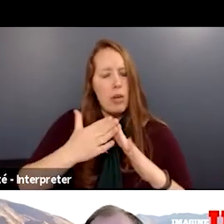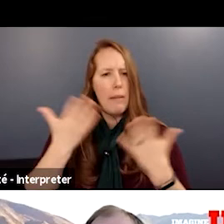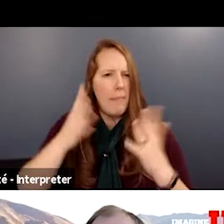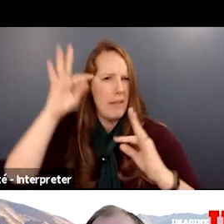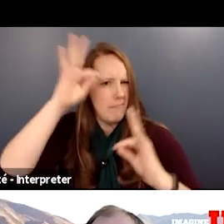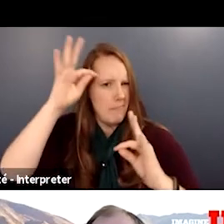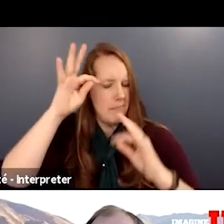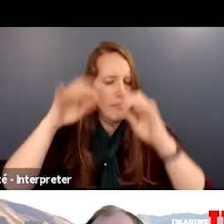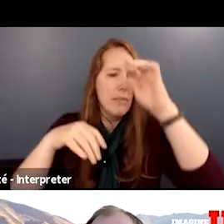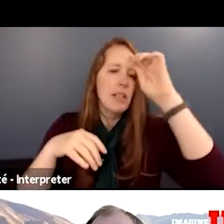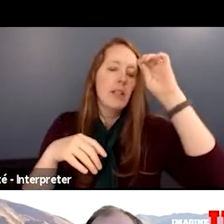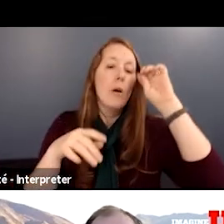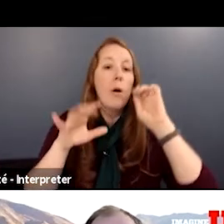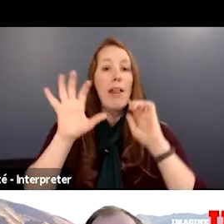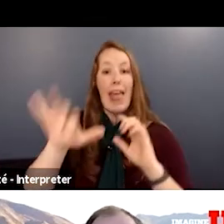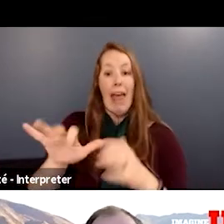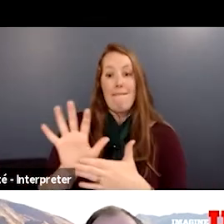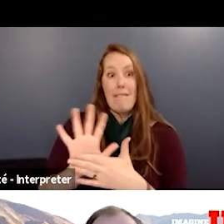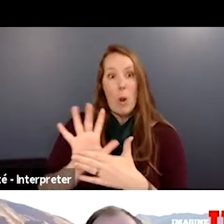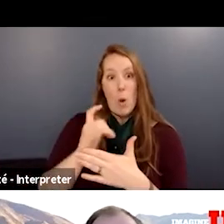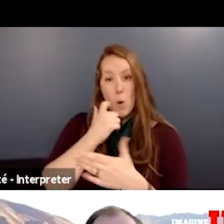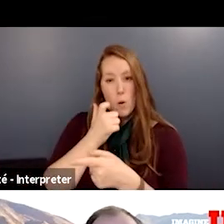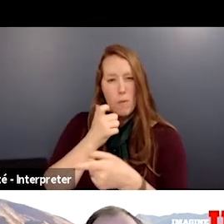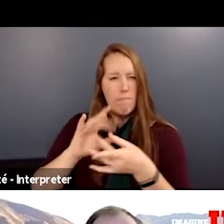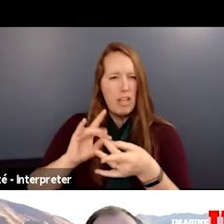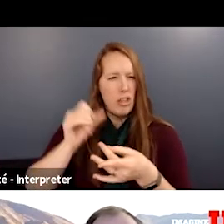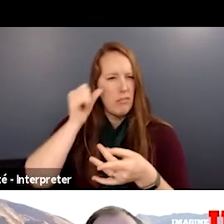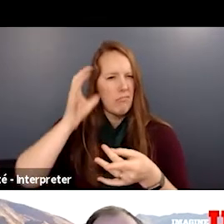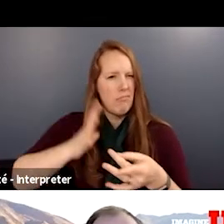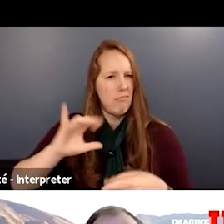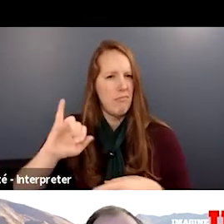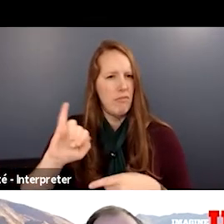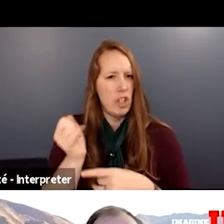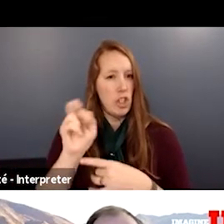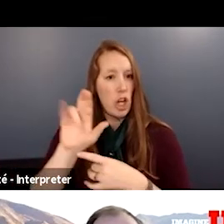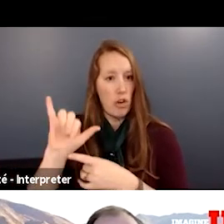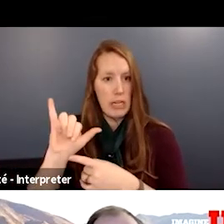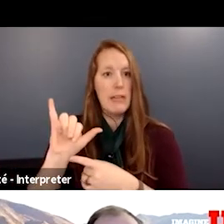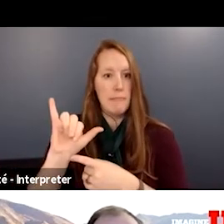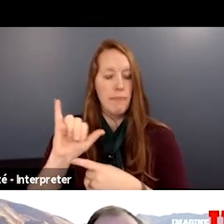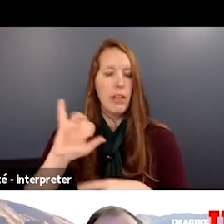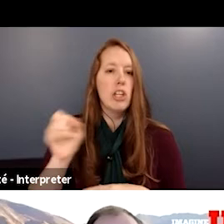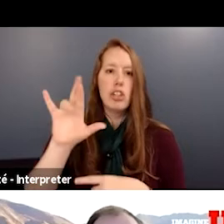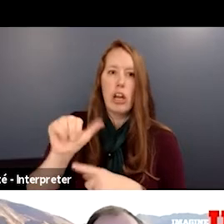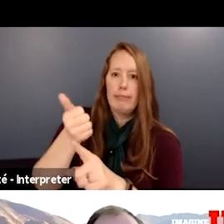it talked a lot about Jerry. Jerry would be somebody with a disability that we'd call within our departments,